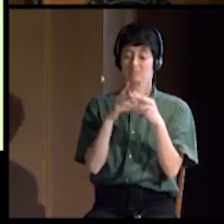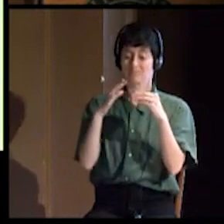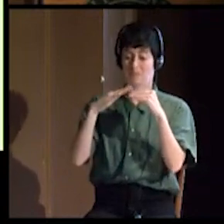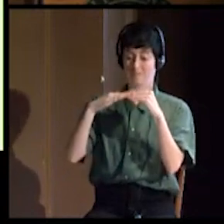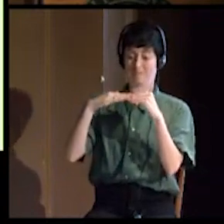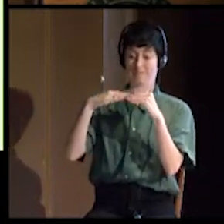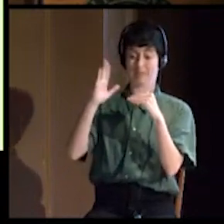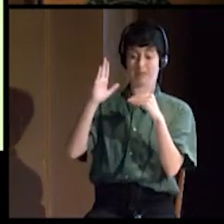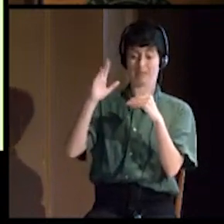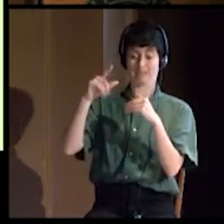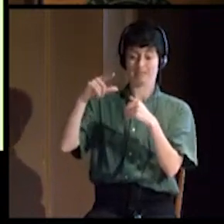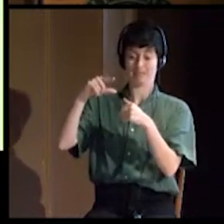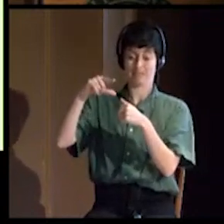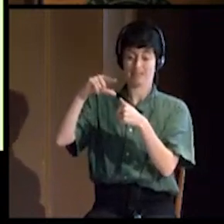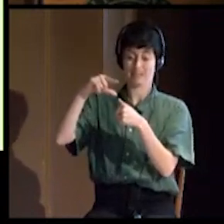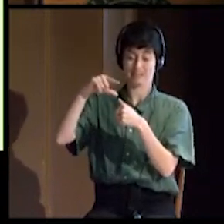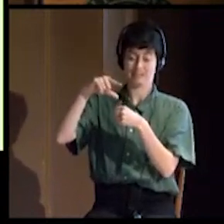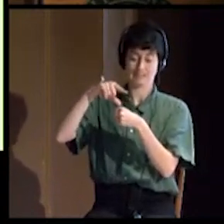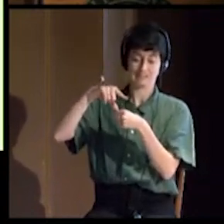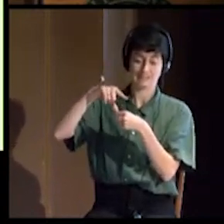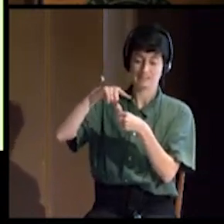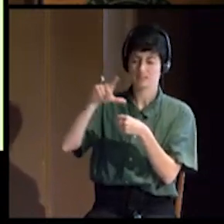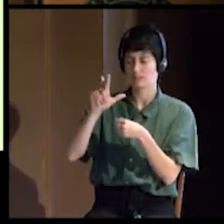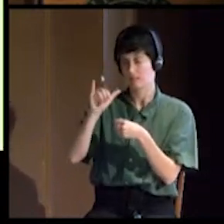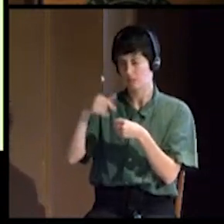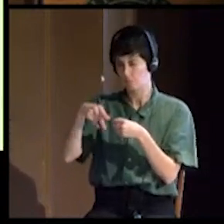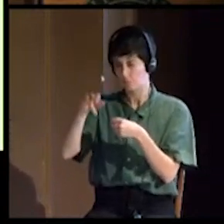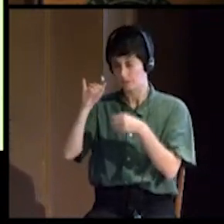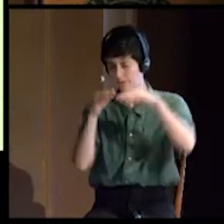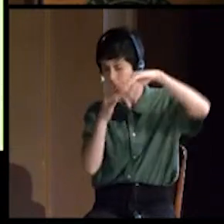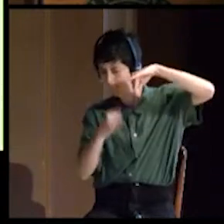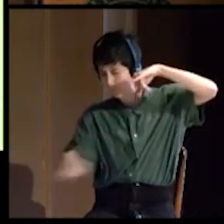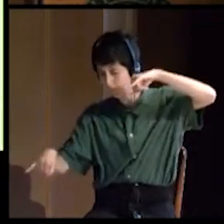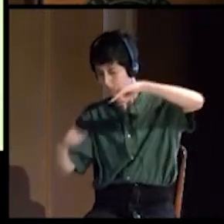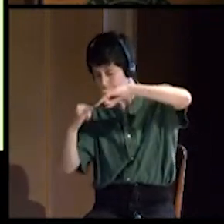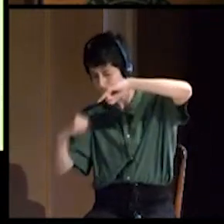below you have a liquid and crystals, and then you have 100% solid below the solidus.